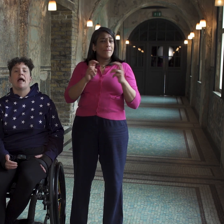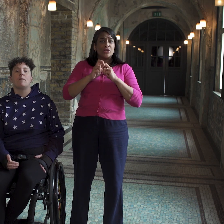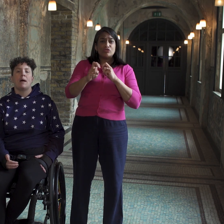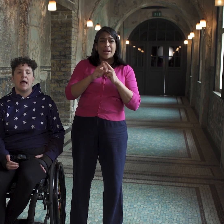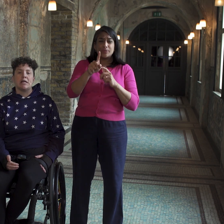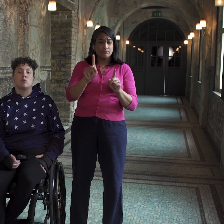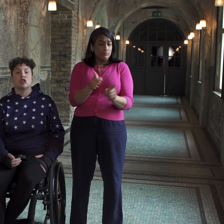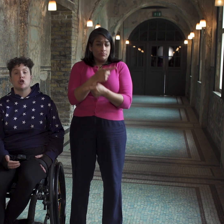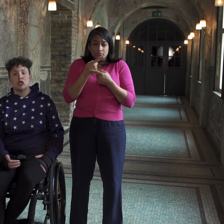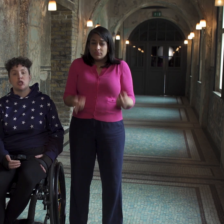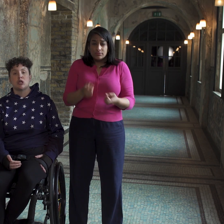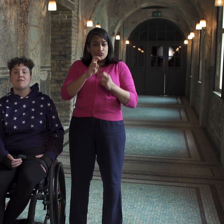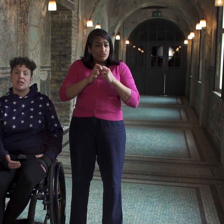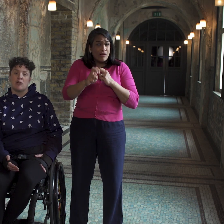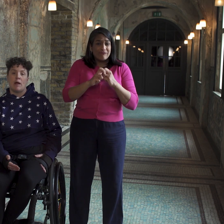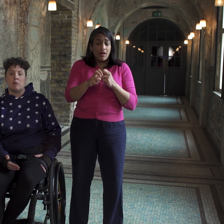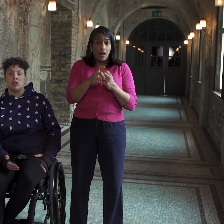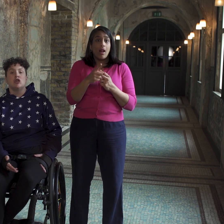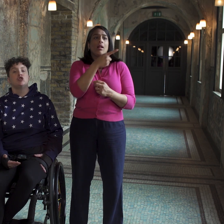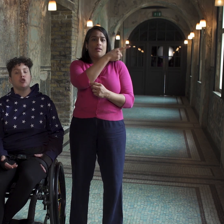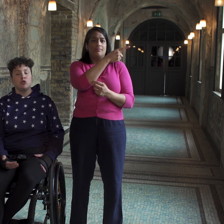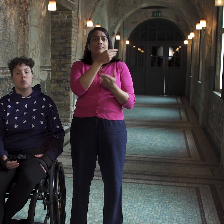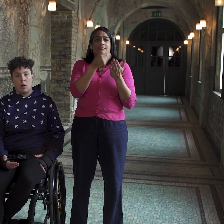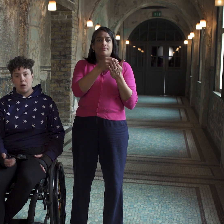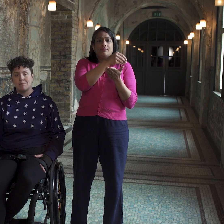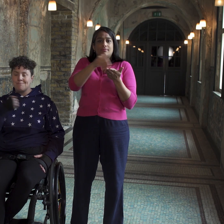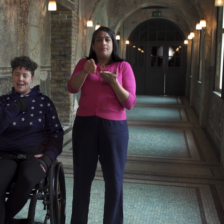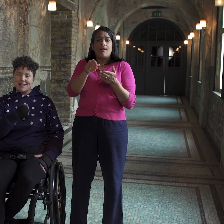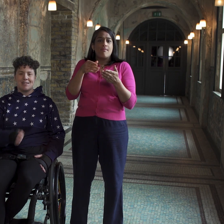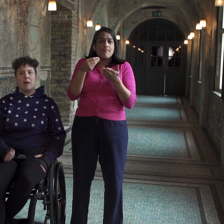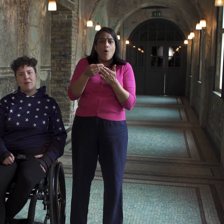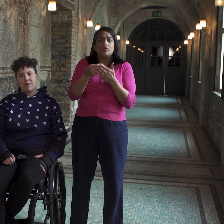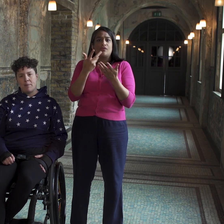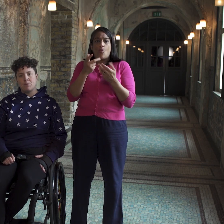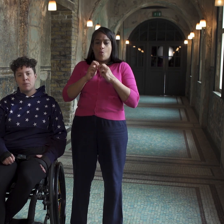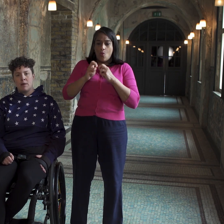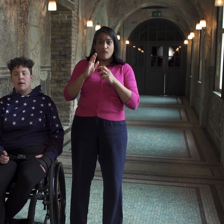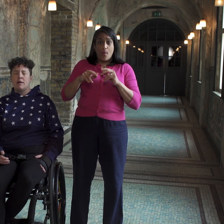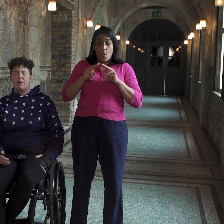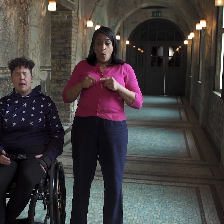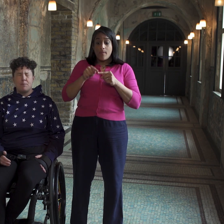Access to Work can help pay towards the cost of getting around to do your work beans, biscuit